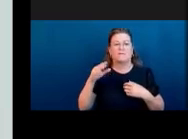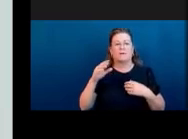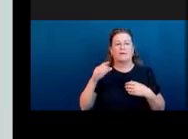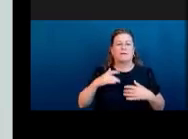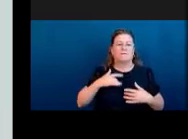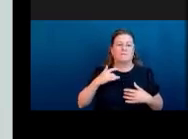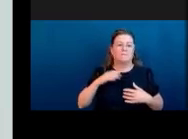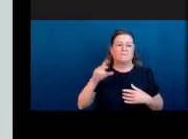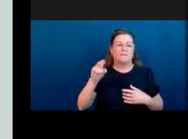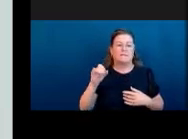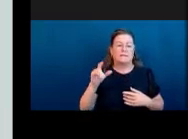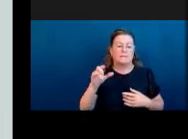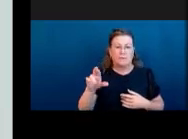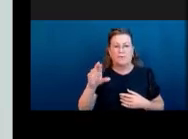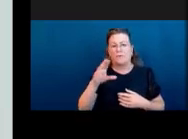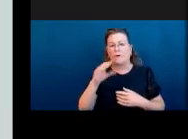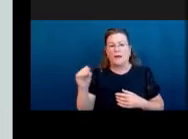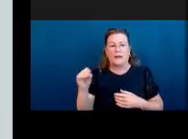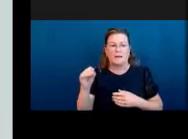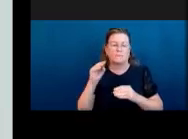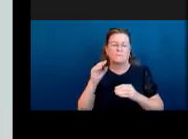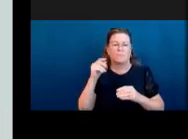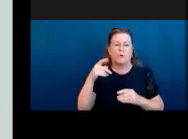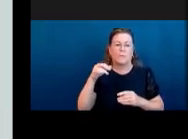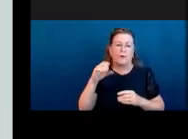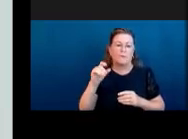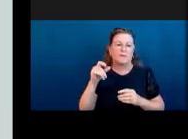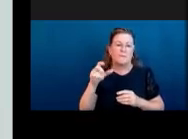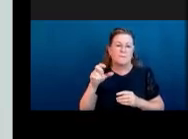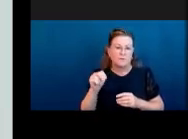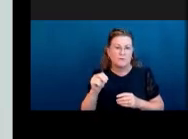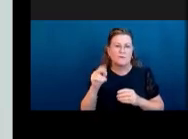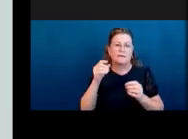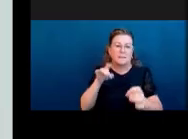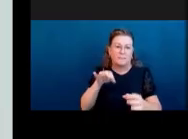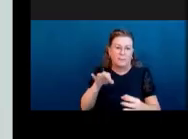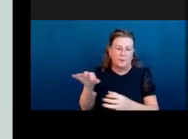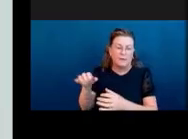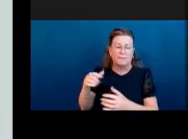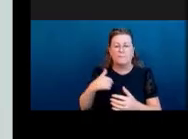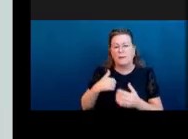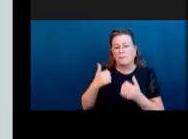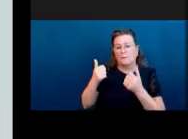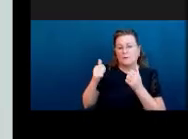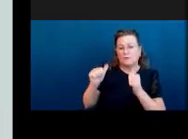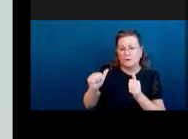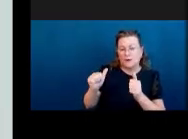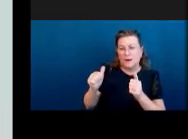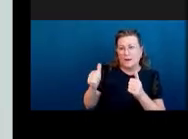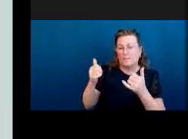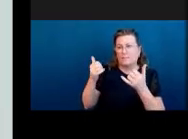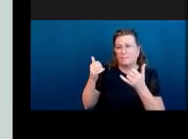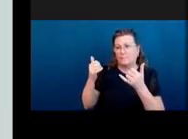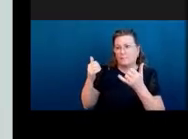we'll try feeding on a swing. It within the context of being careful about obviously they're chewing and swallowing because I